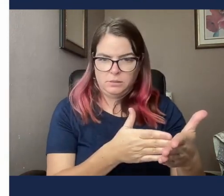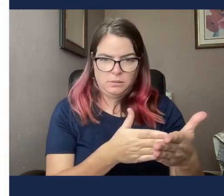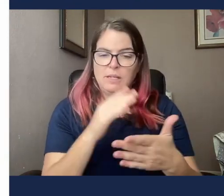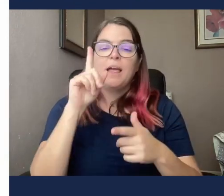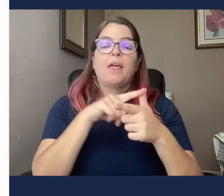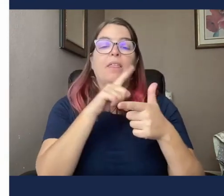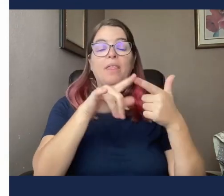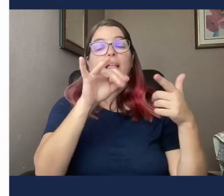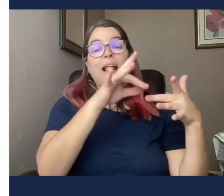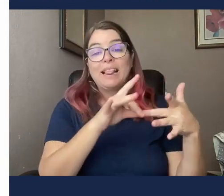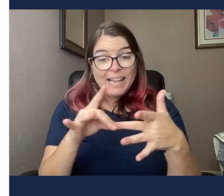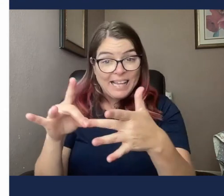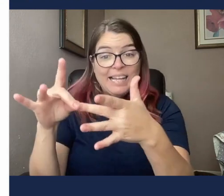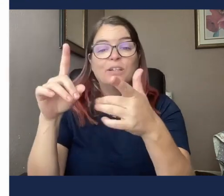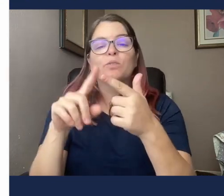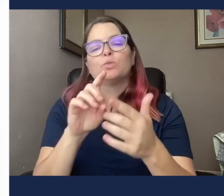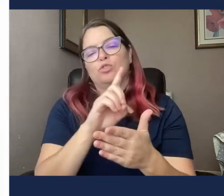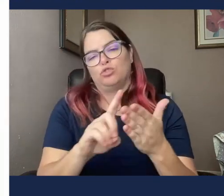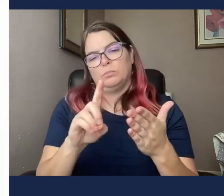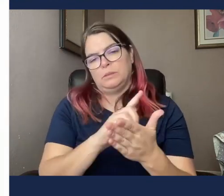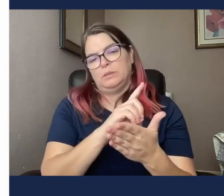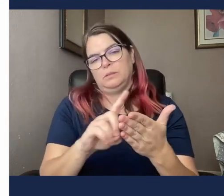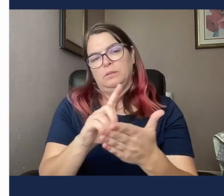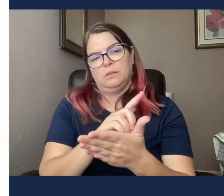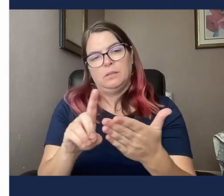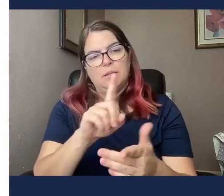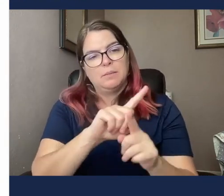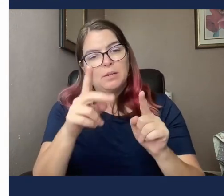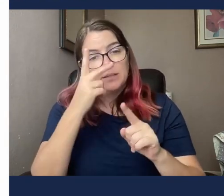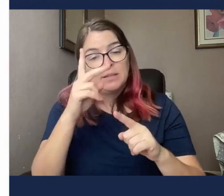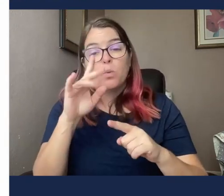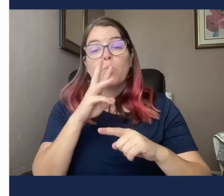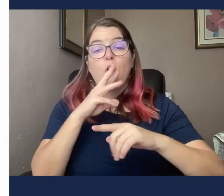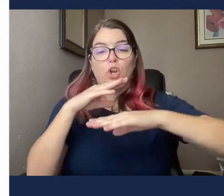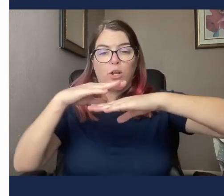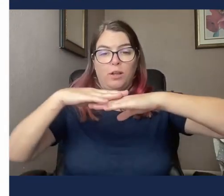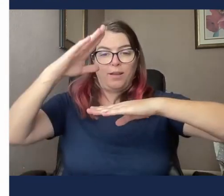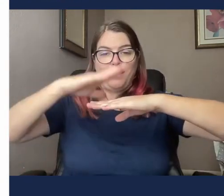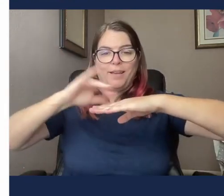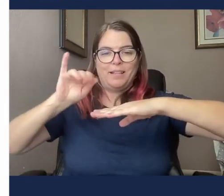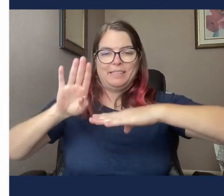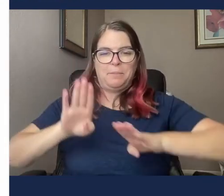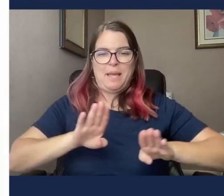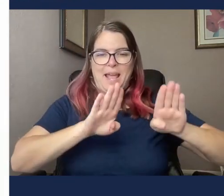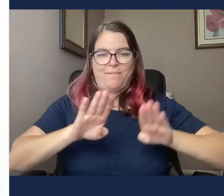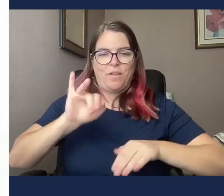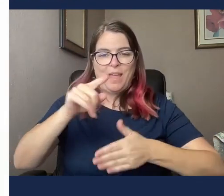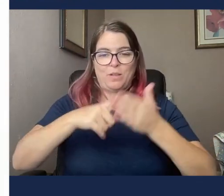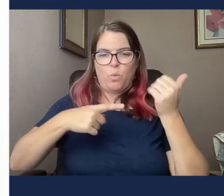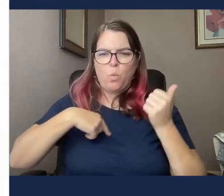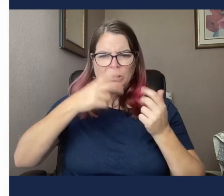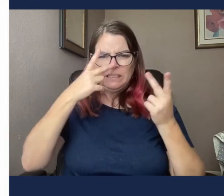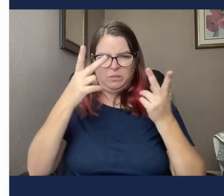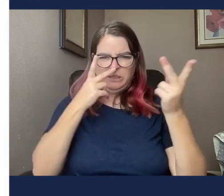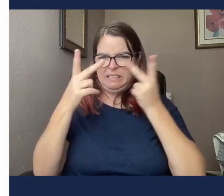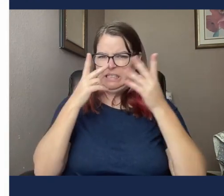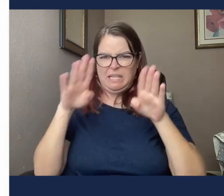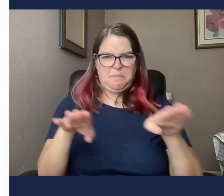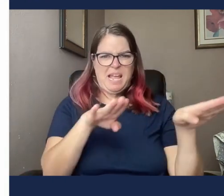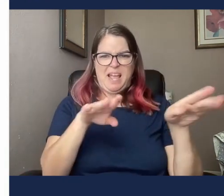place in the Middle East. Popular games like "call of duty" reenforce stereotypes that Muslims are the bad guys or